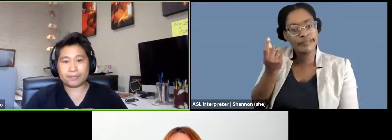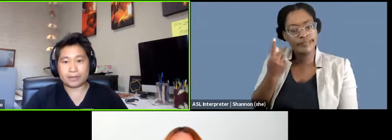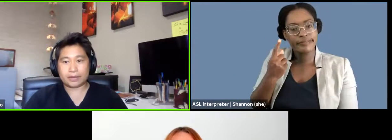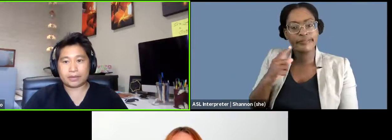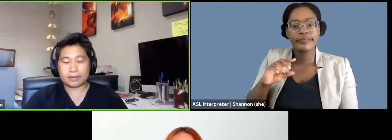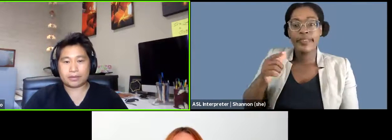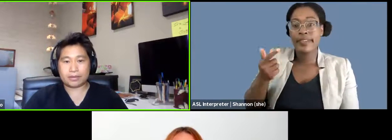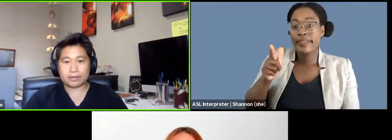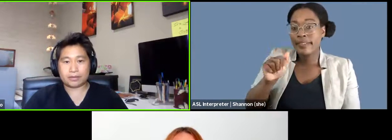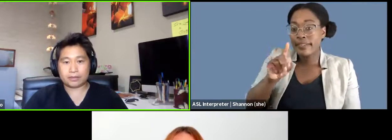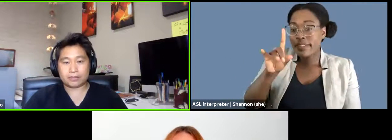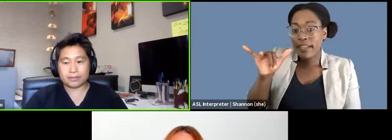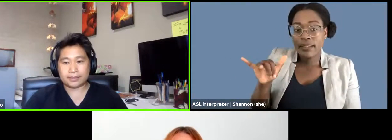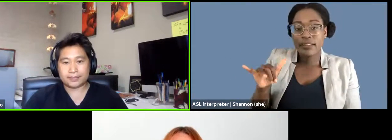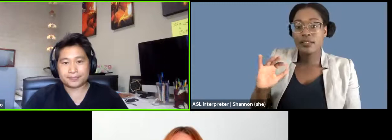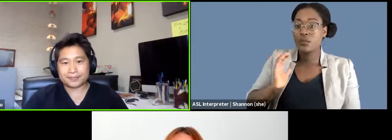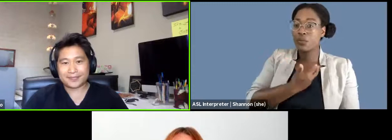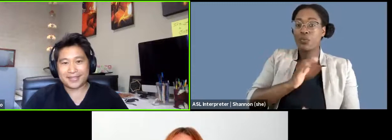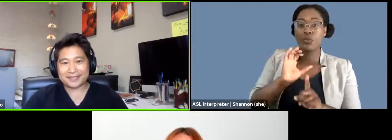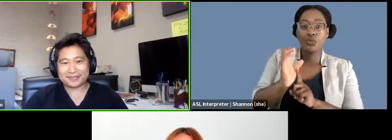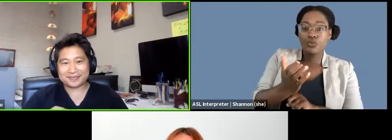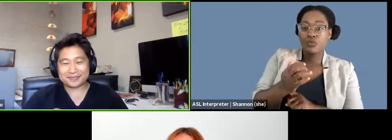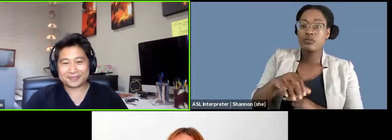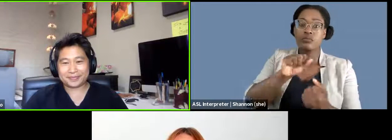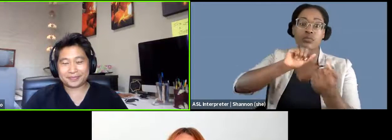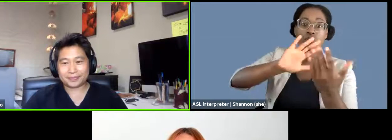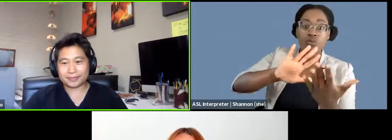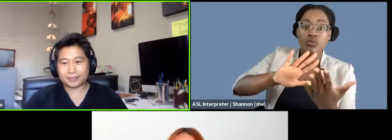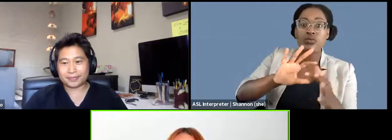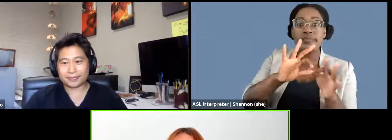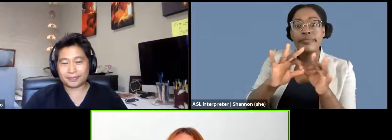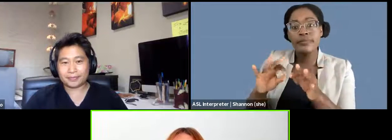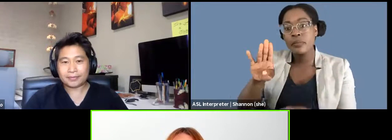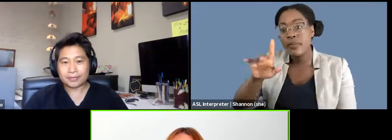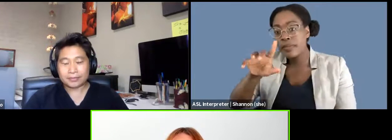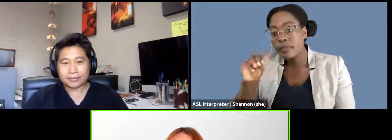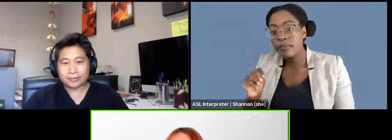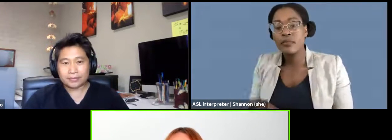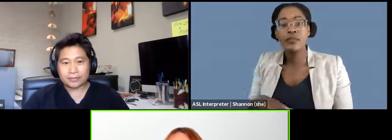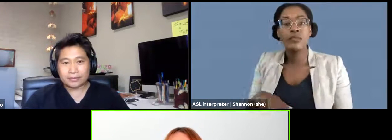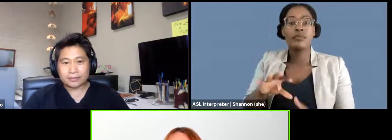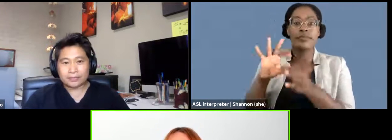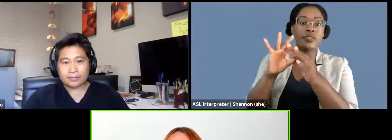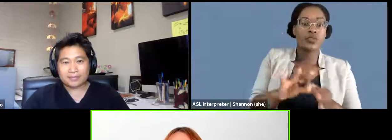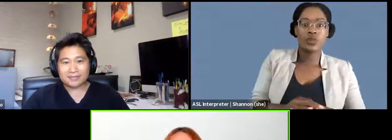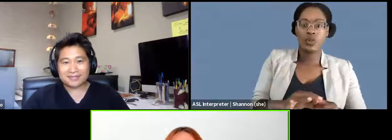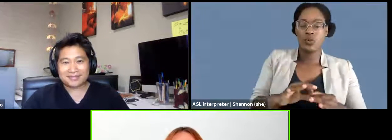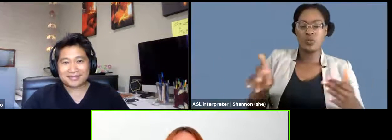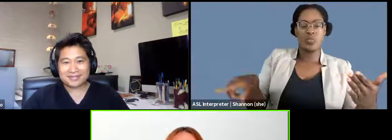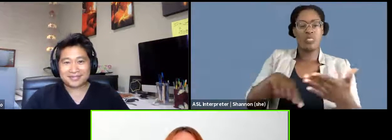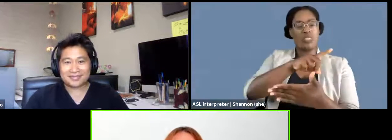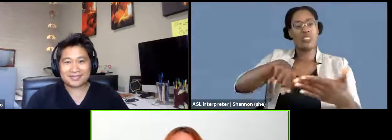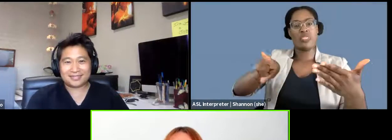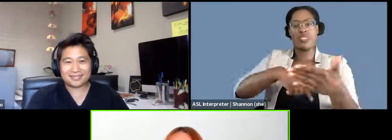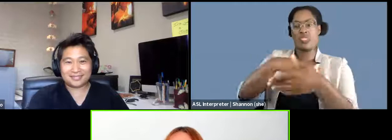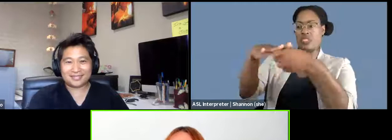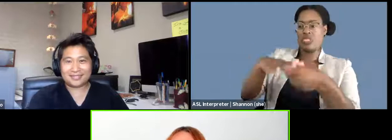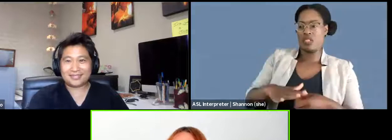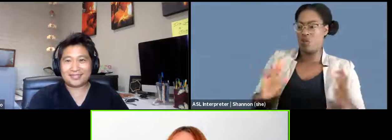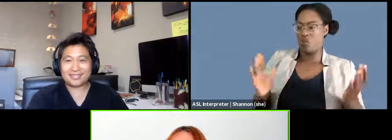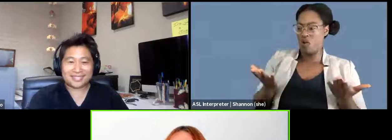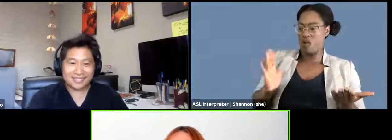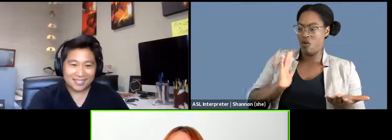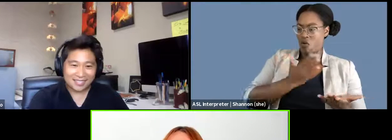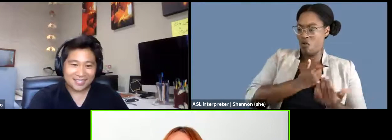That's awesome. We have a comment from a colleague I think. Jessica says,